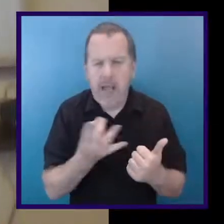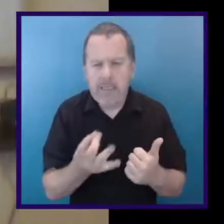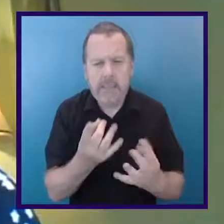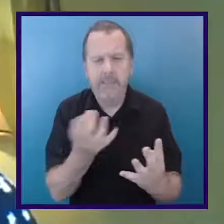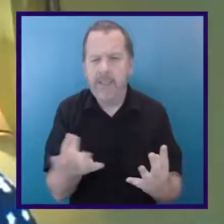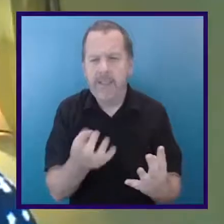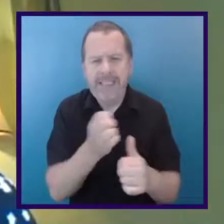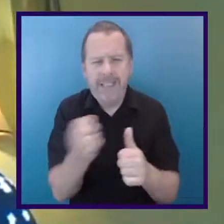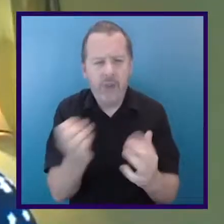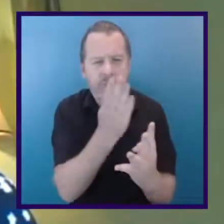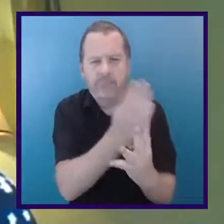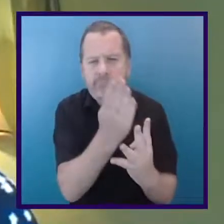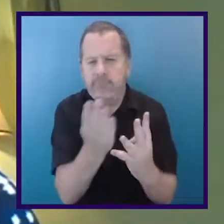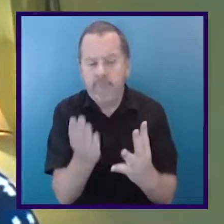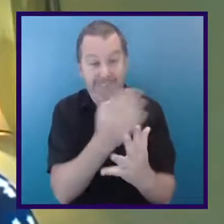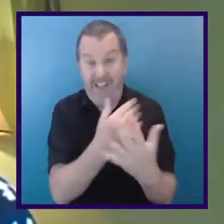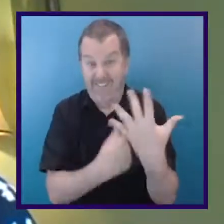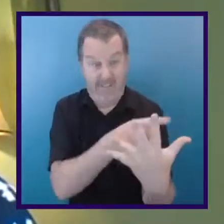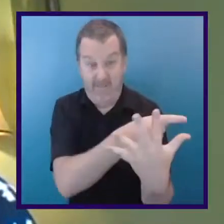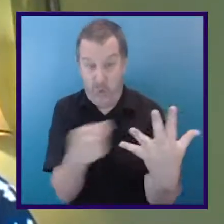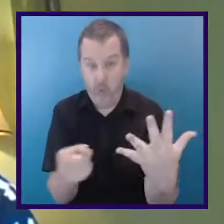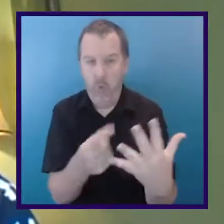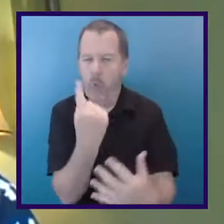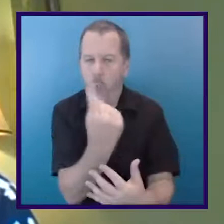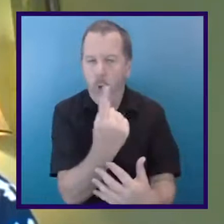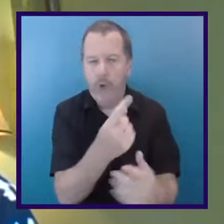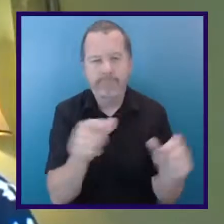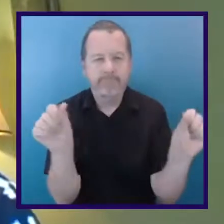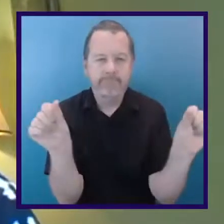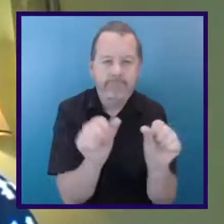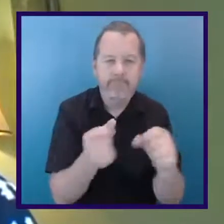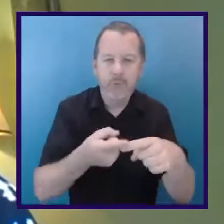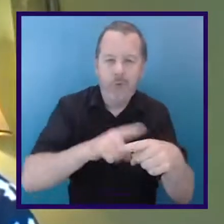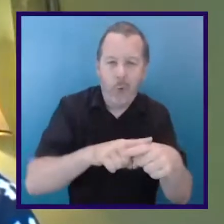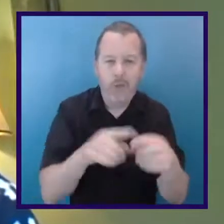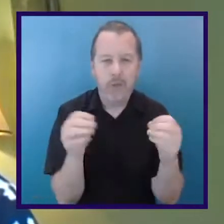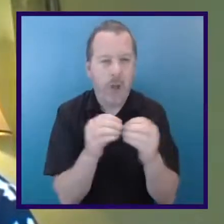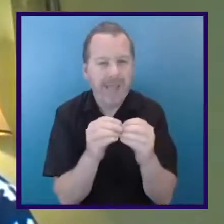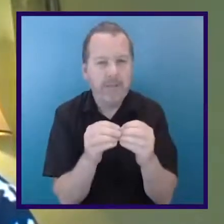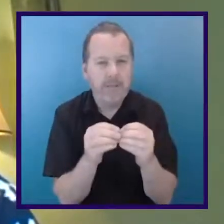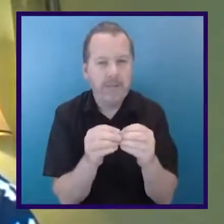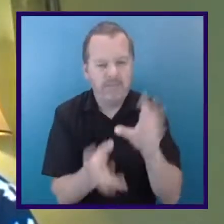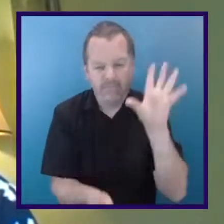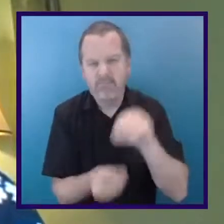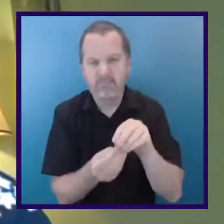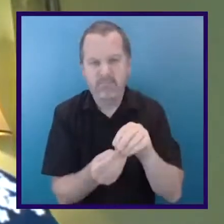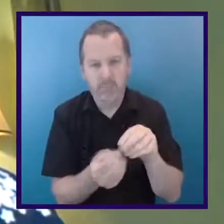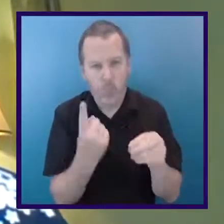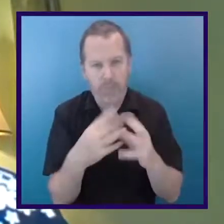Can I just ask each of you for - five of you just one takeaway, closing comment if you